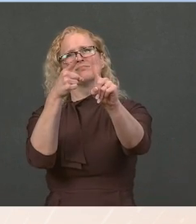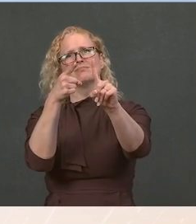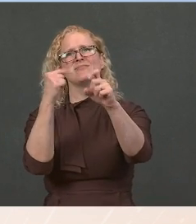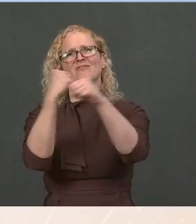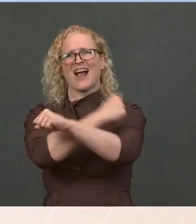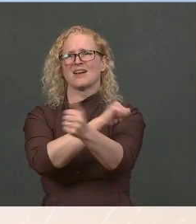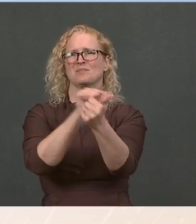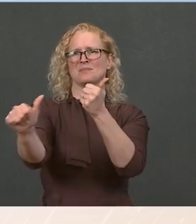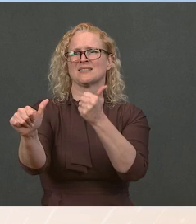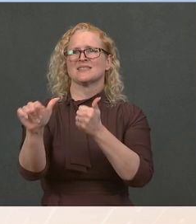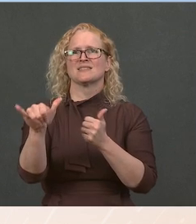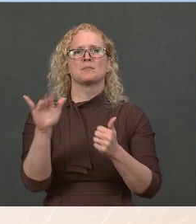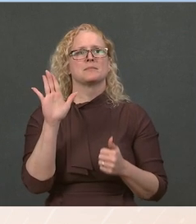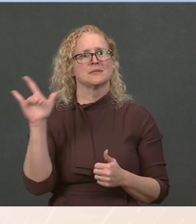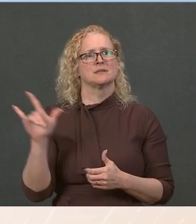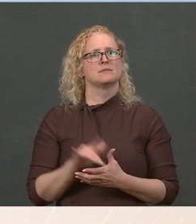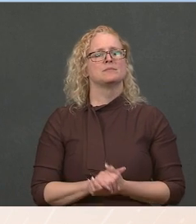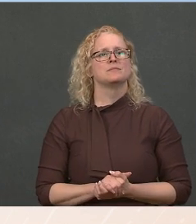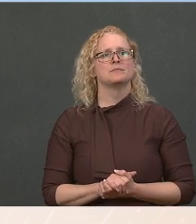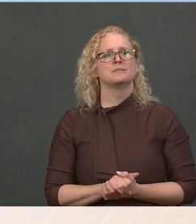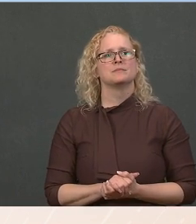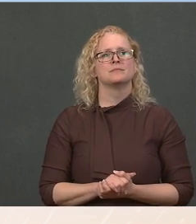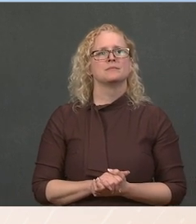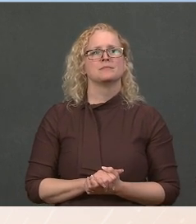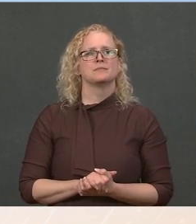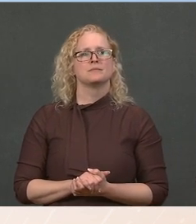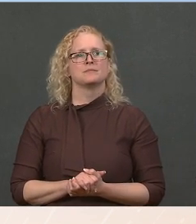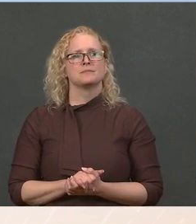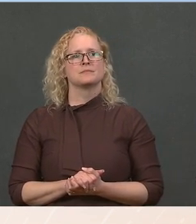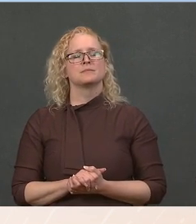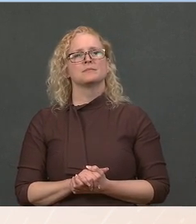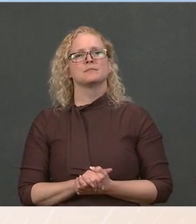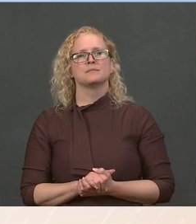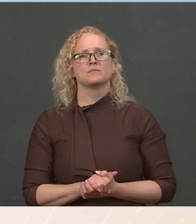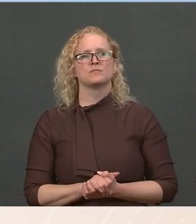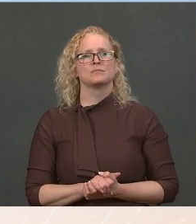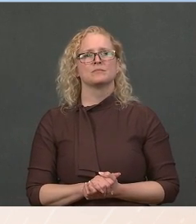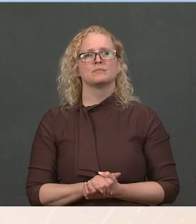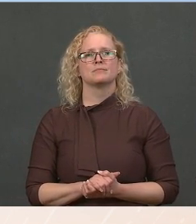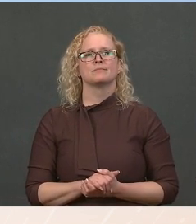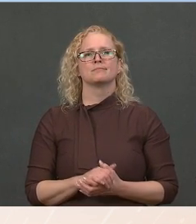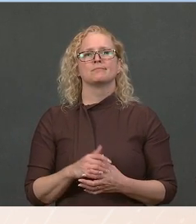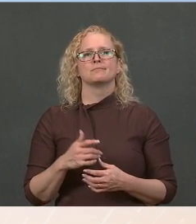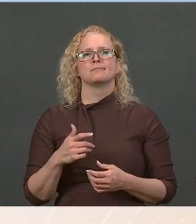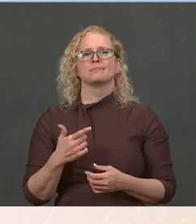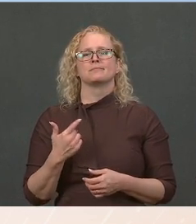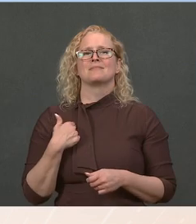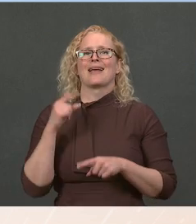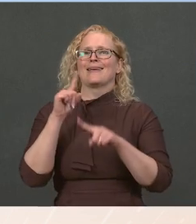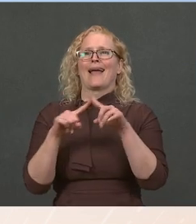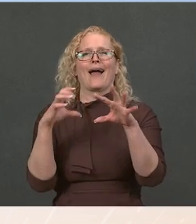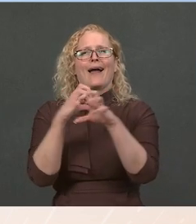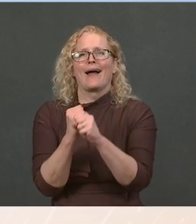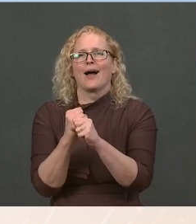but as -- as you can imagine, as he said himself, he's getting to work and keeping in close touch with the folks on the Hill.